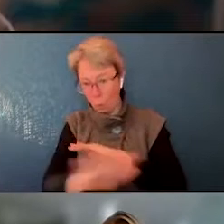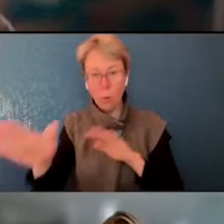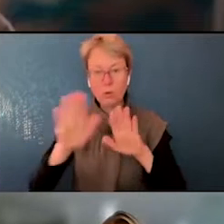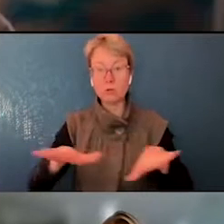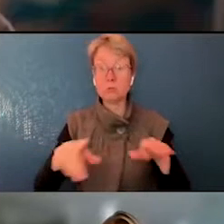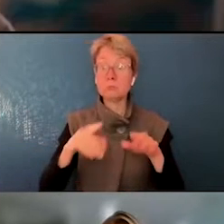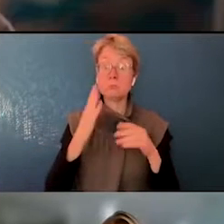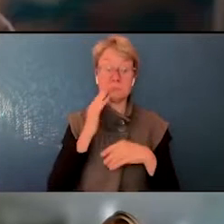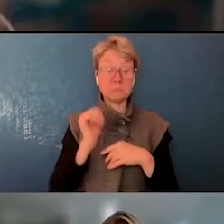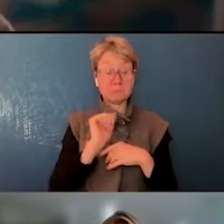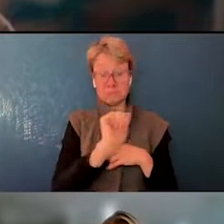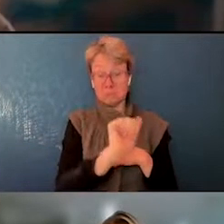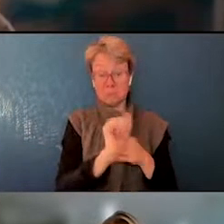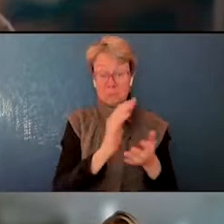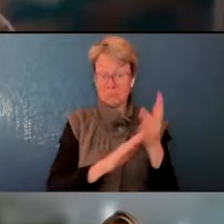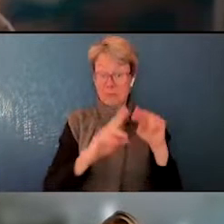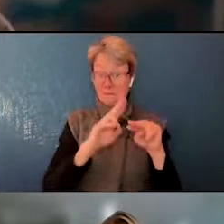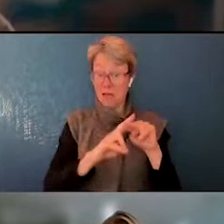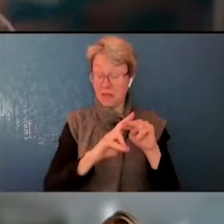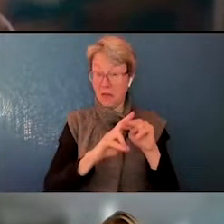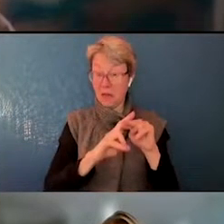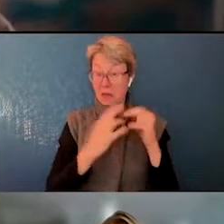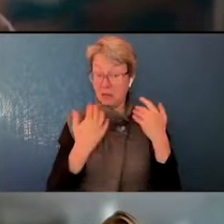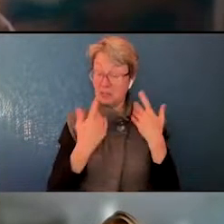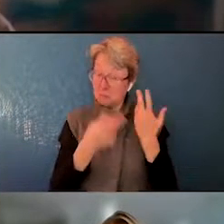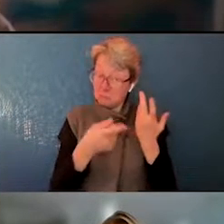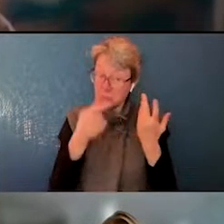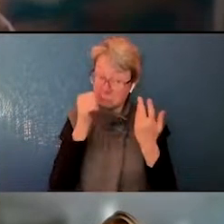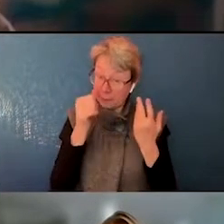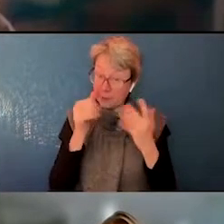means because of course many children don't work uh they still live with parents or with cares and